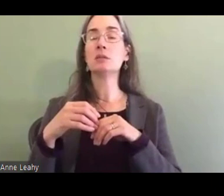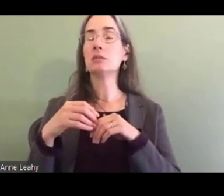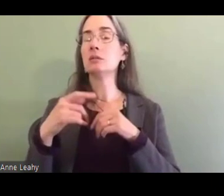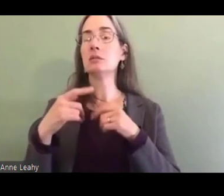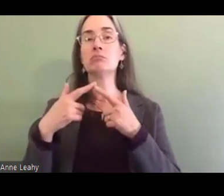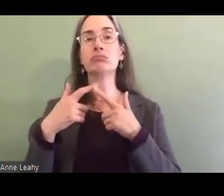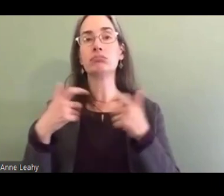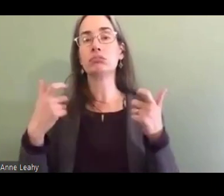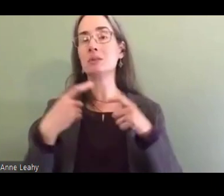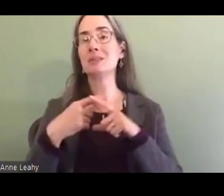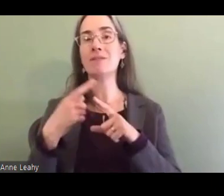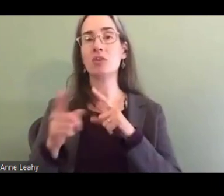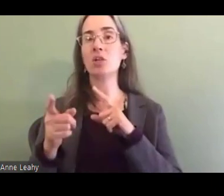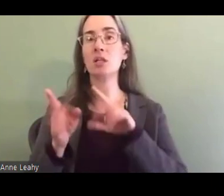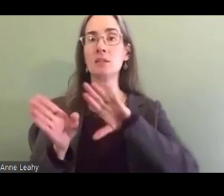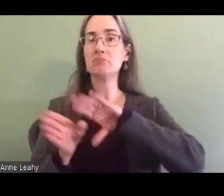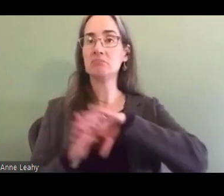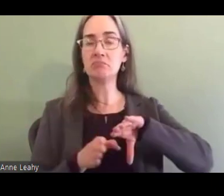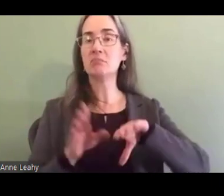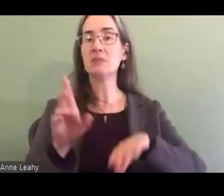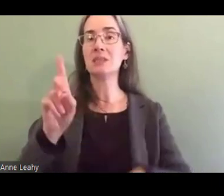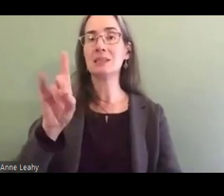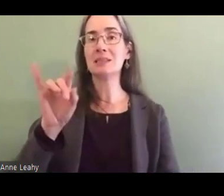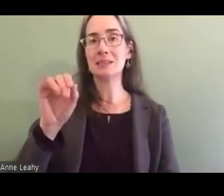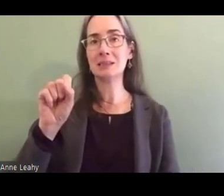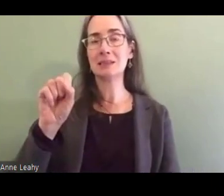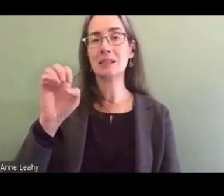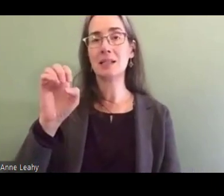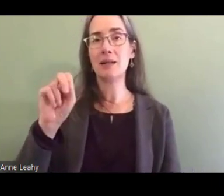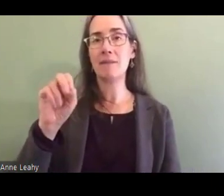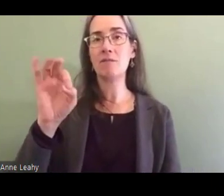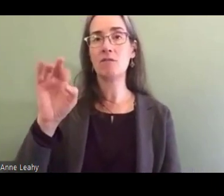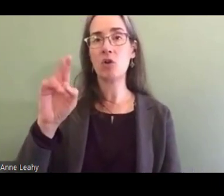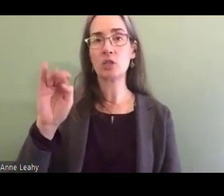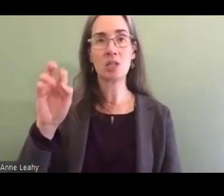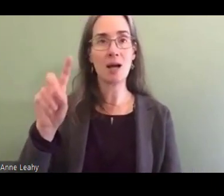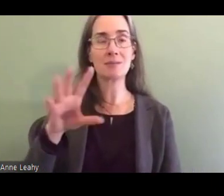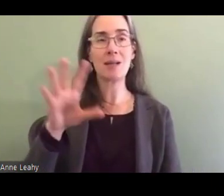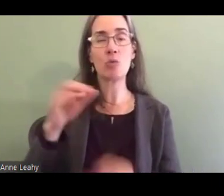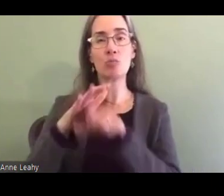All disenfranchised and oppressed groups, immigrants in our society.